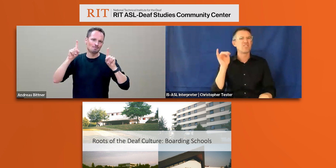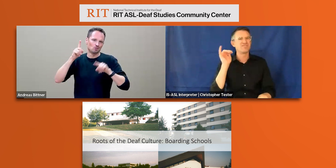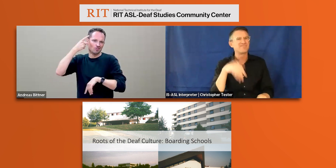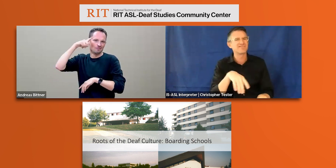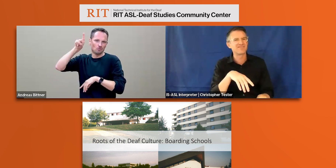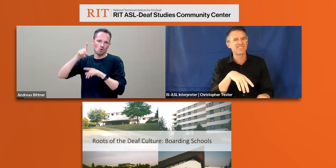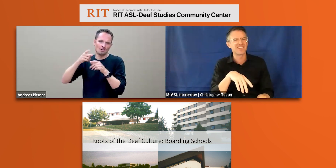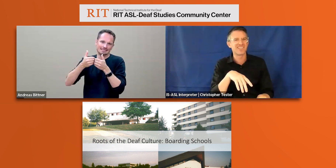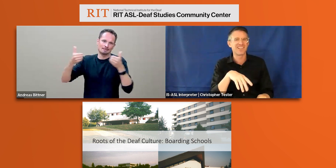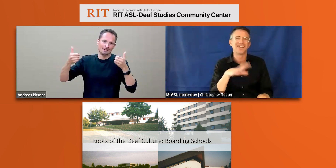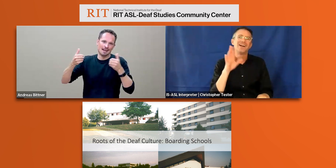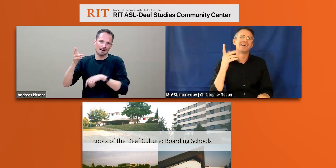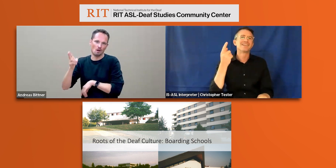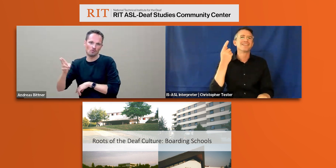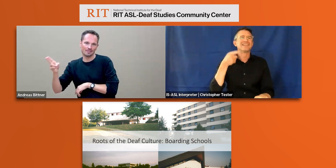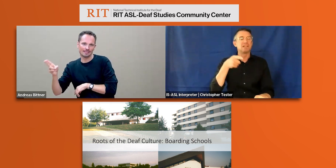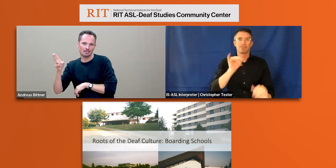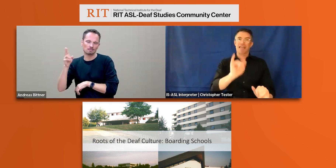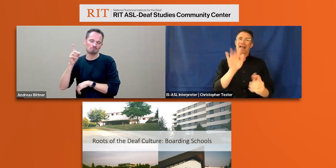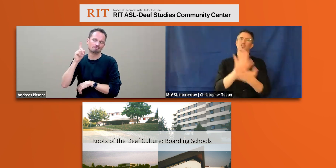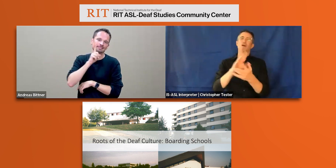There was no interaction between the groups.